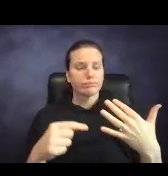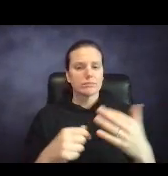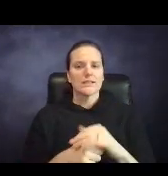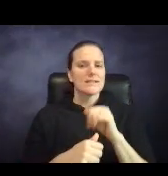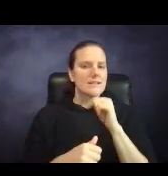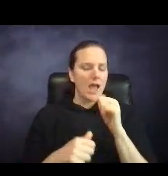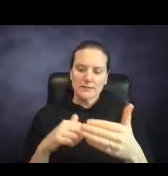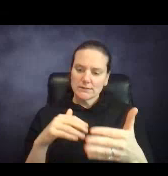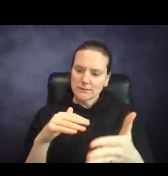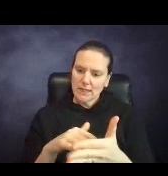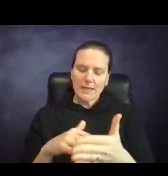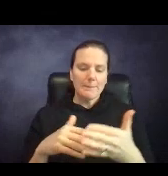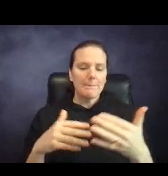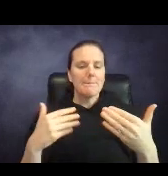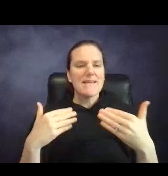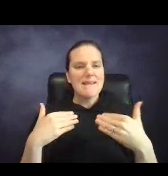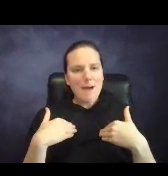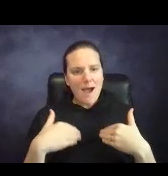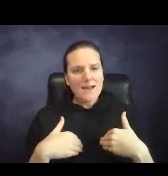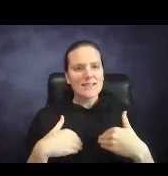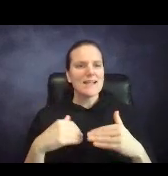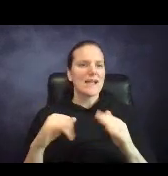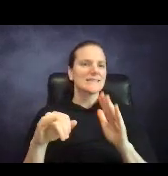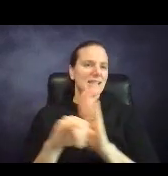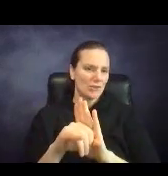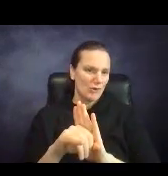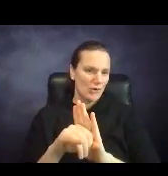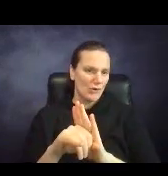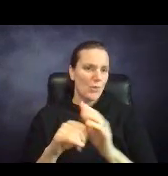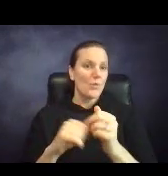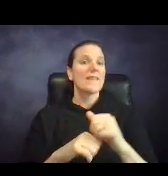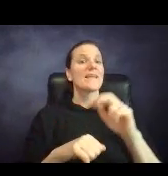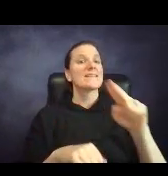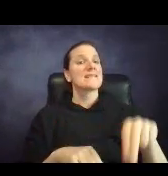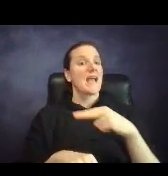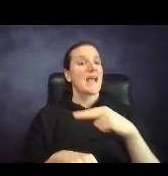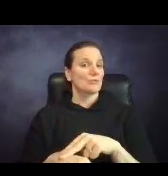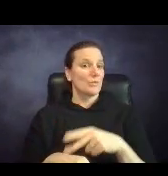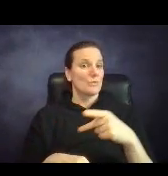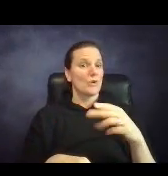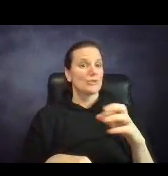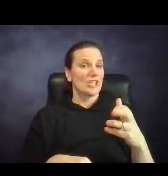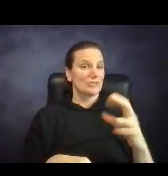with progesterone, natural progesterone use in a perimenopausal and immediately menopausal group, which is,